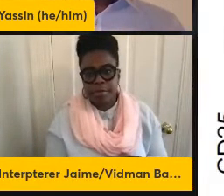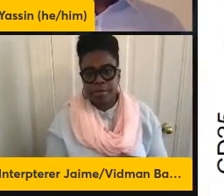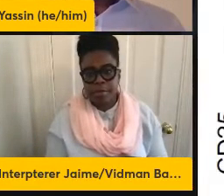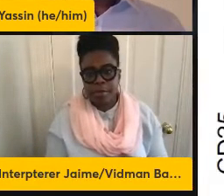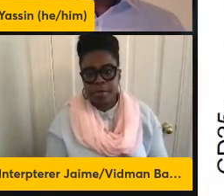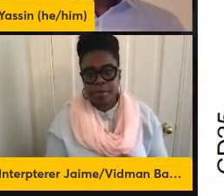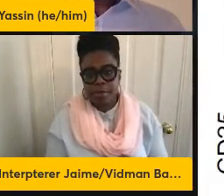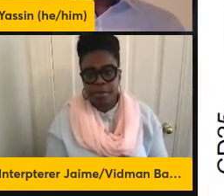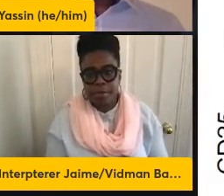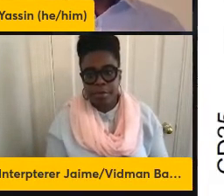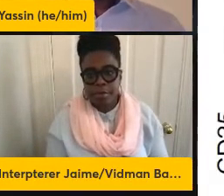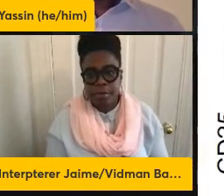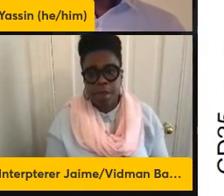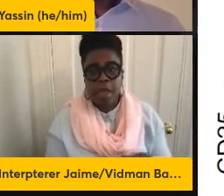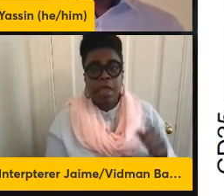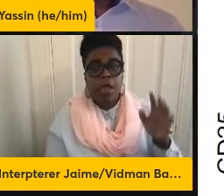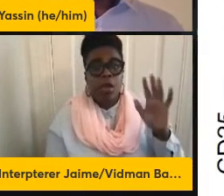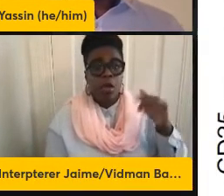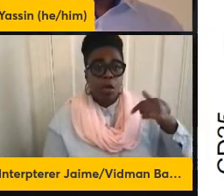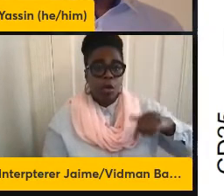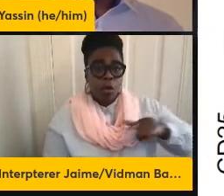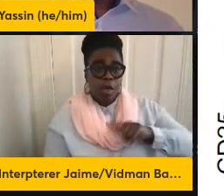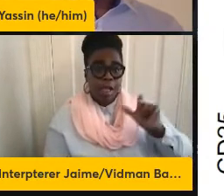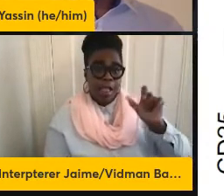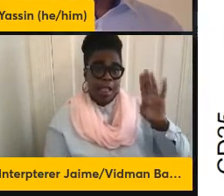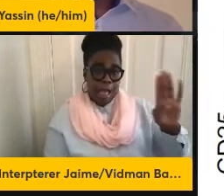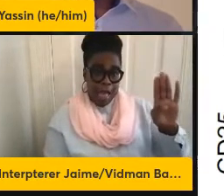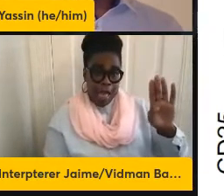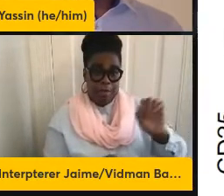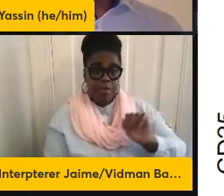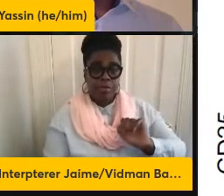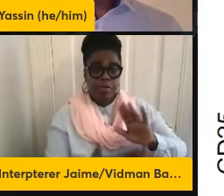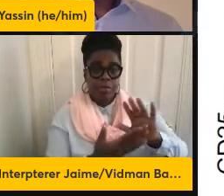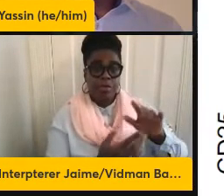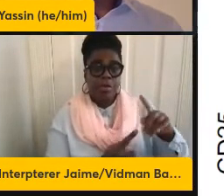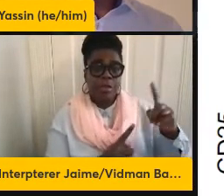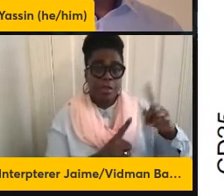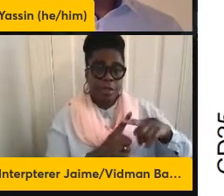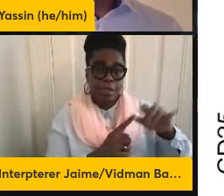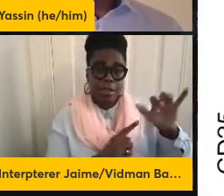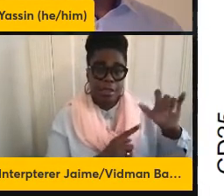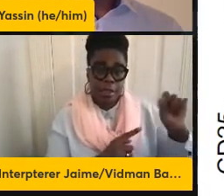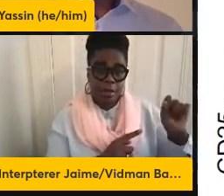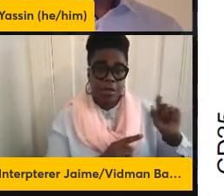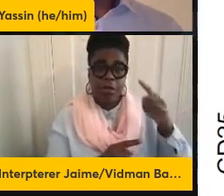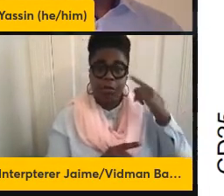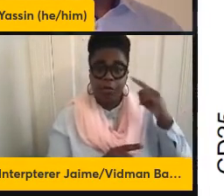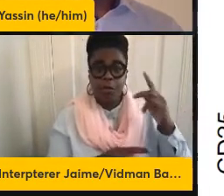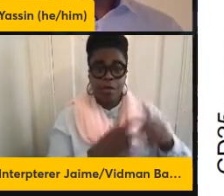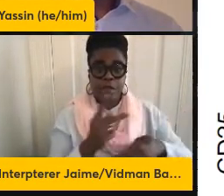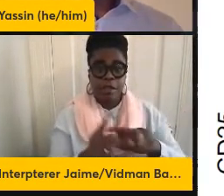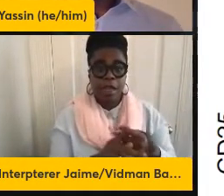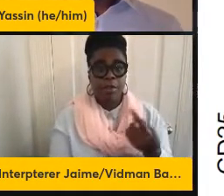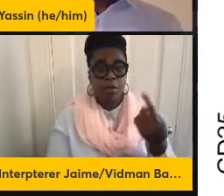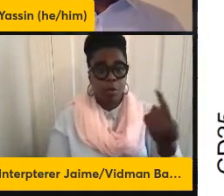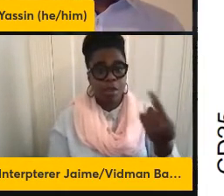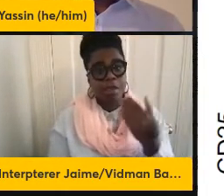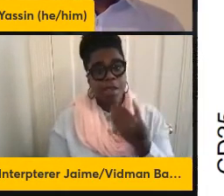that has a long standing tradition in addressing T cell responses in Taiwan diabetes, so when specifically T Rex, we've